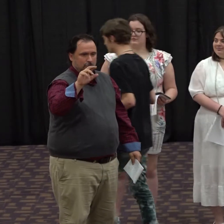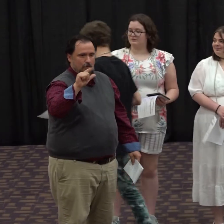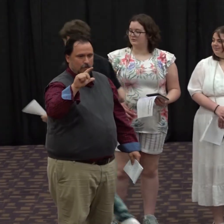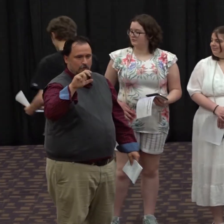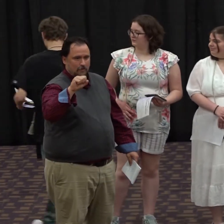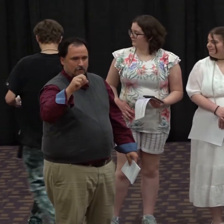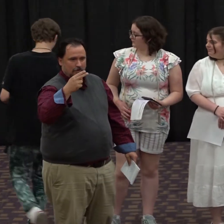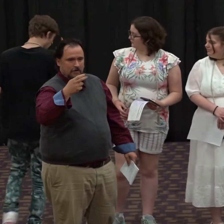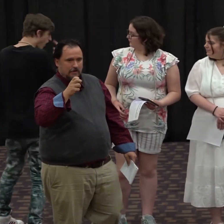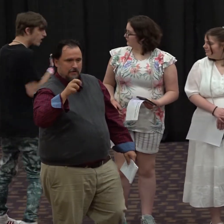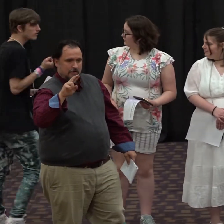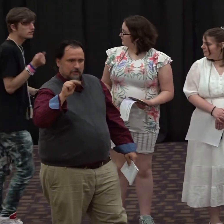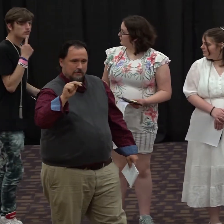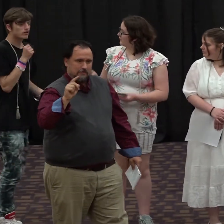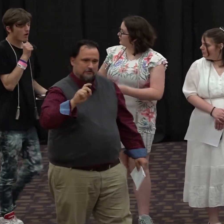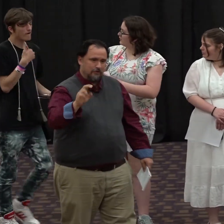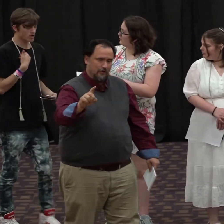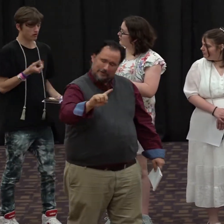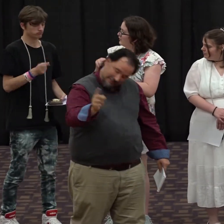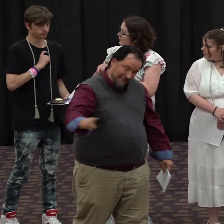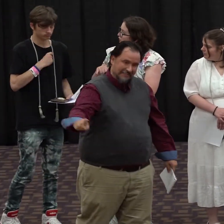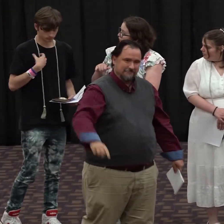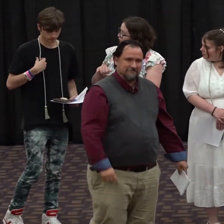Andy Morales-Hernandez.